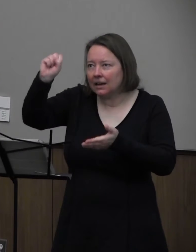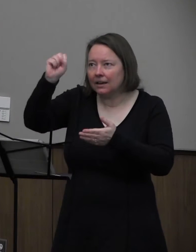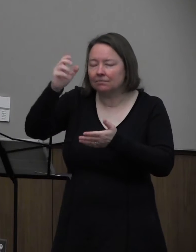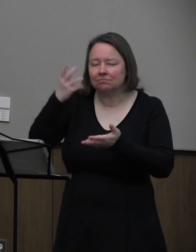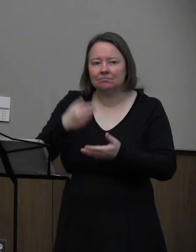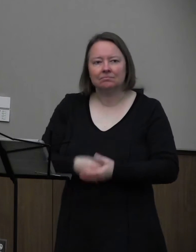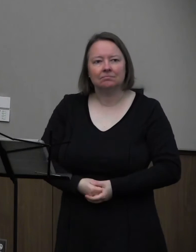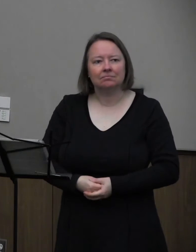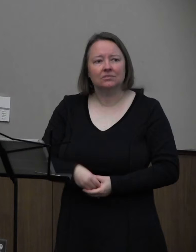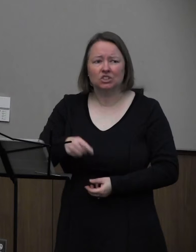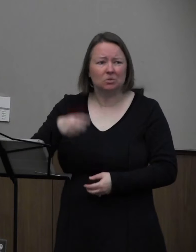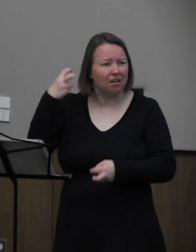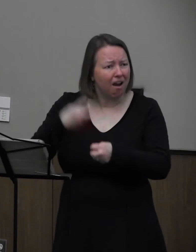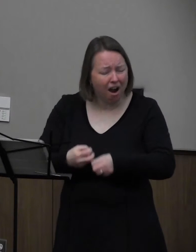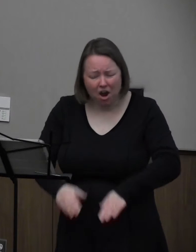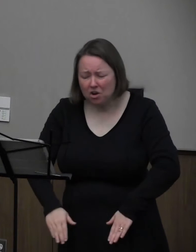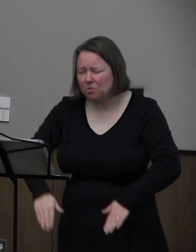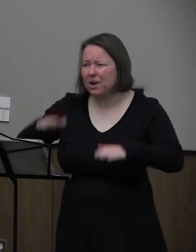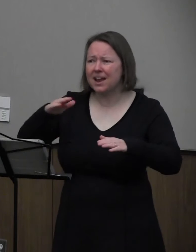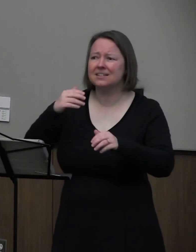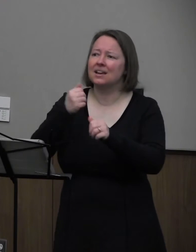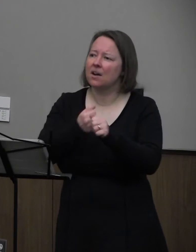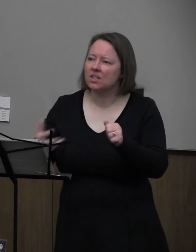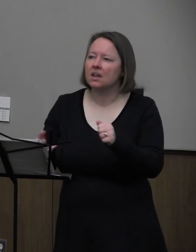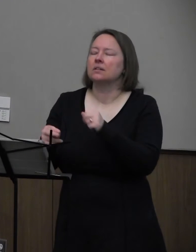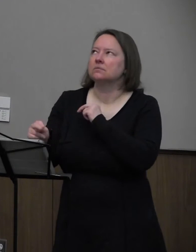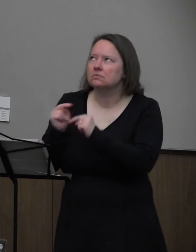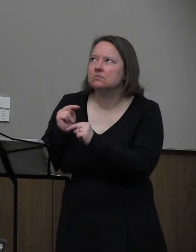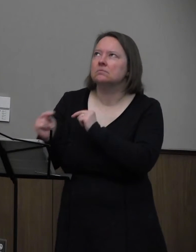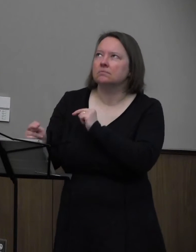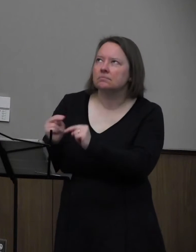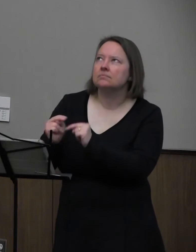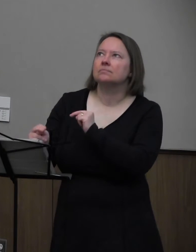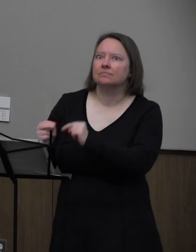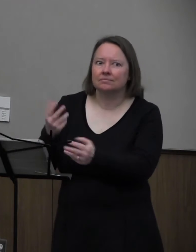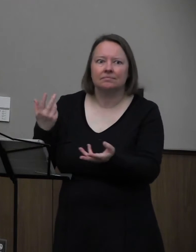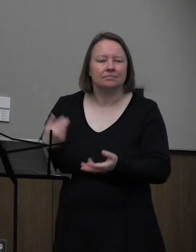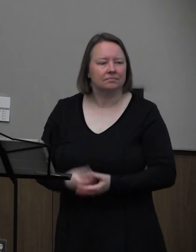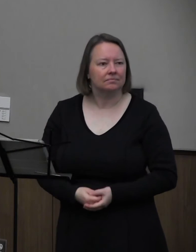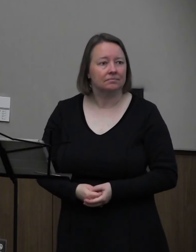She was hard to raise because everything was a negotiation. I'm not kidding.